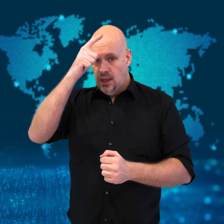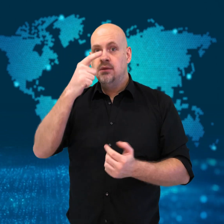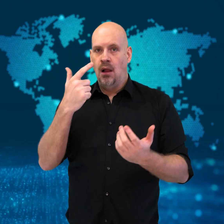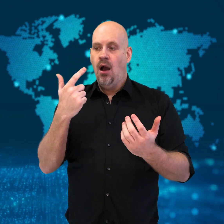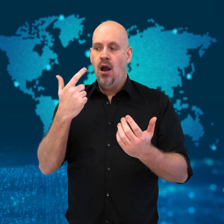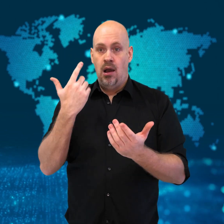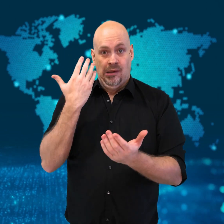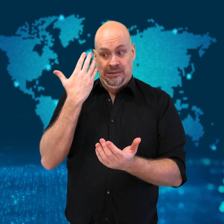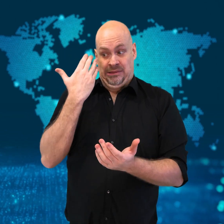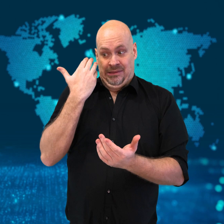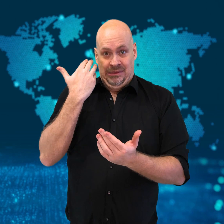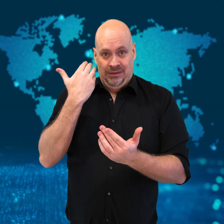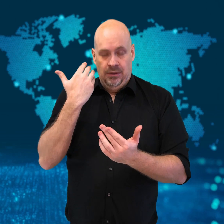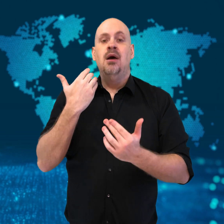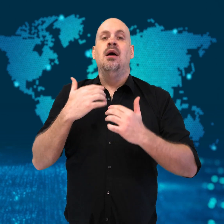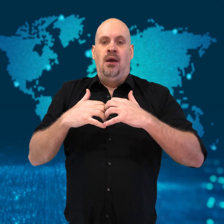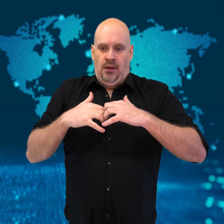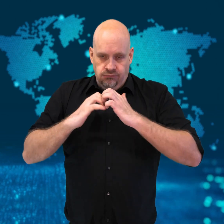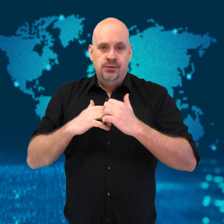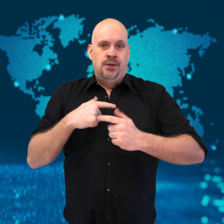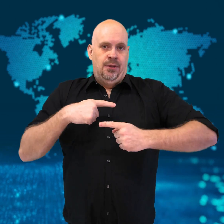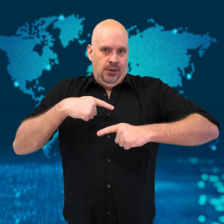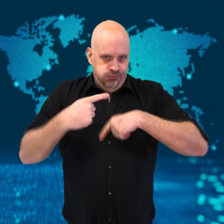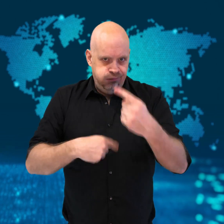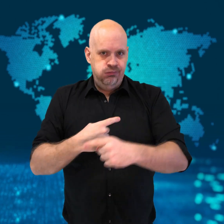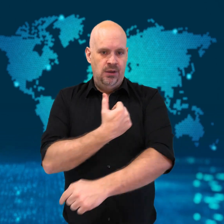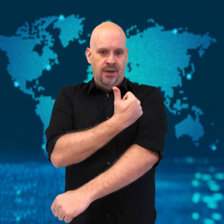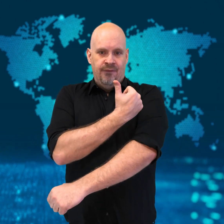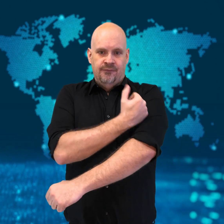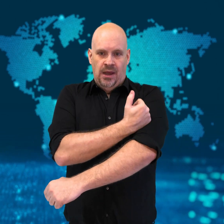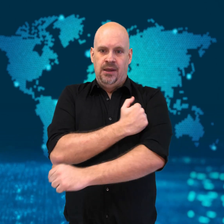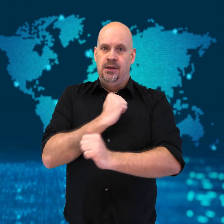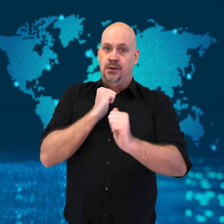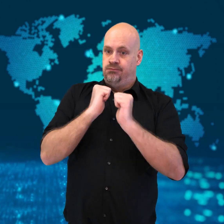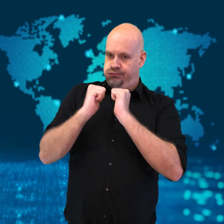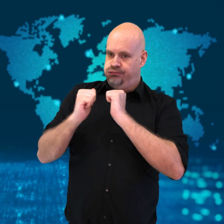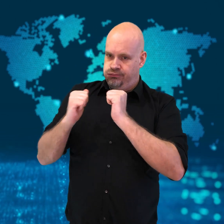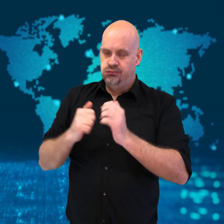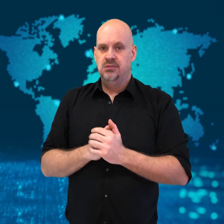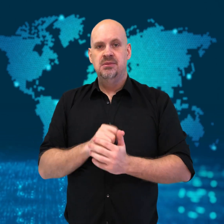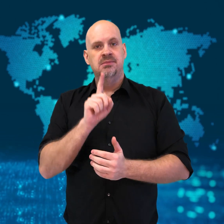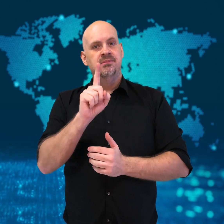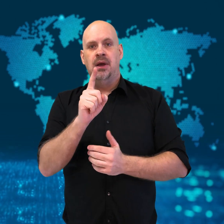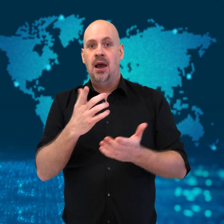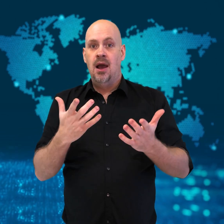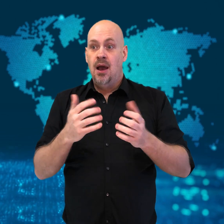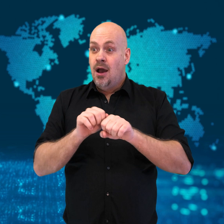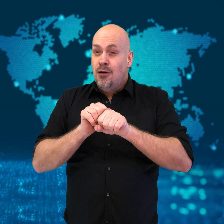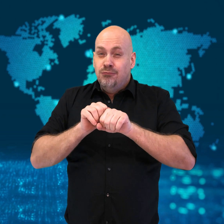only capable of giving shots to a very small part